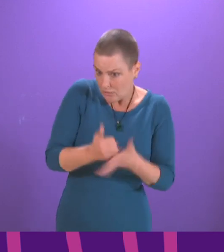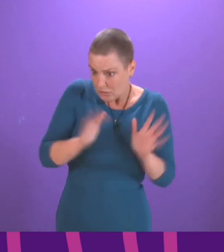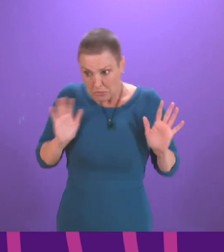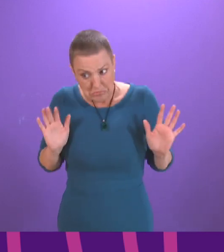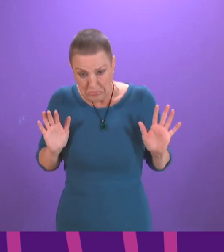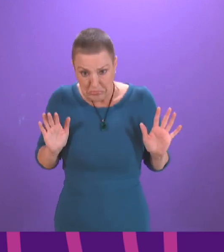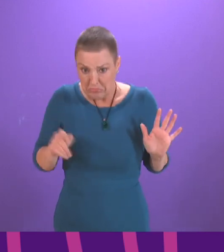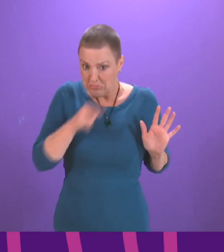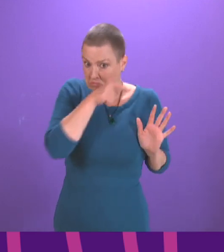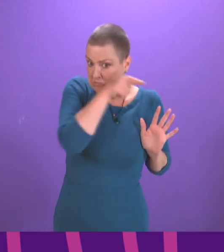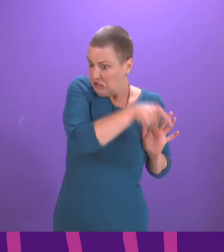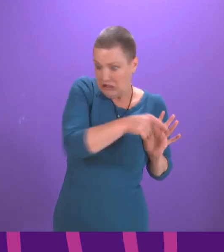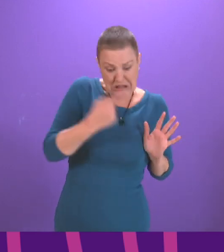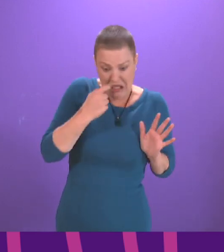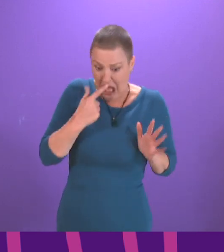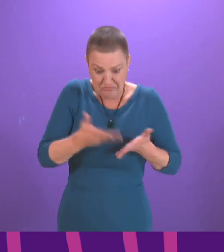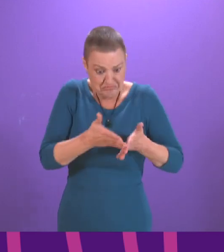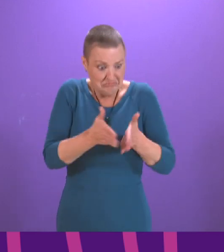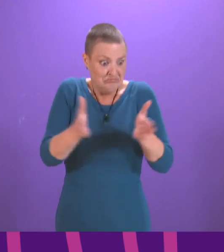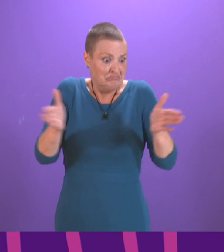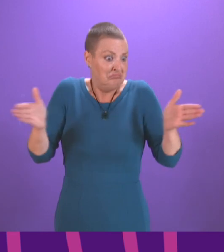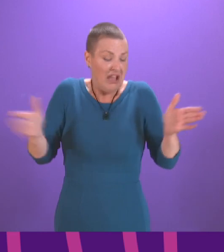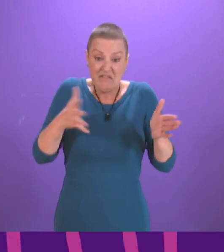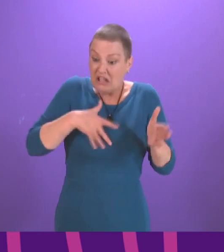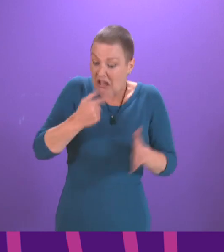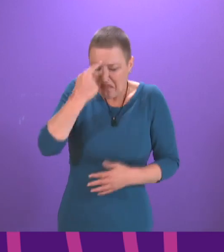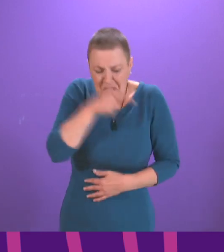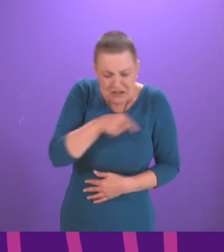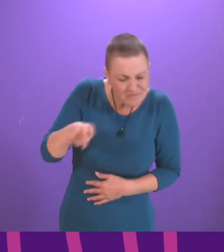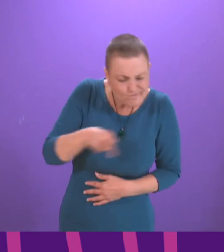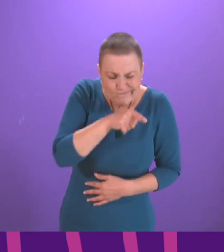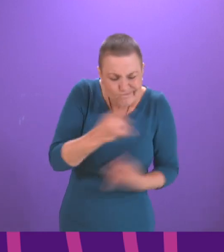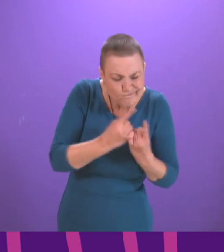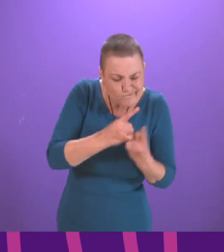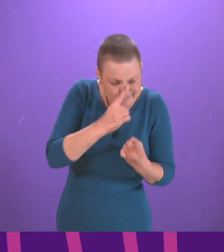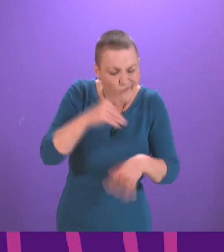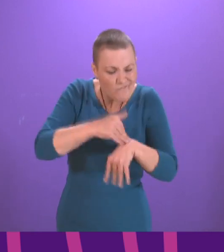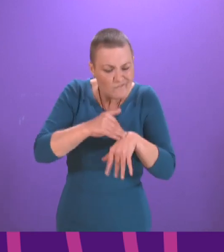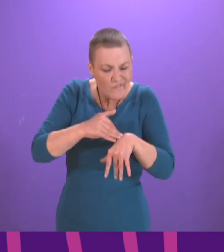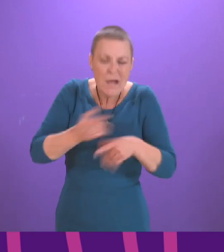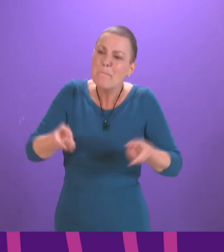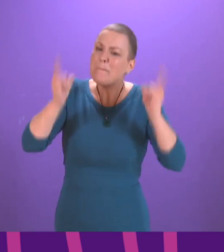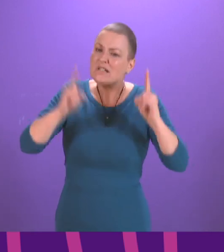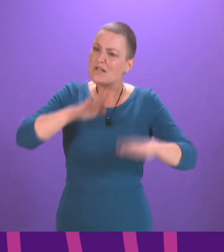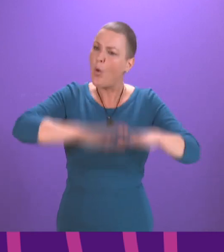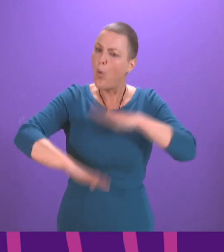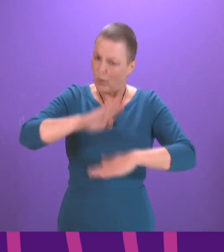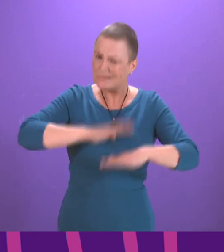at all in the issues that he can look at. If he thinks that there are any issues that engage the ministerial code or could in any way constitute a breach of the ministerial